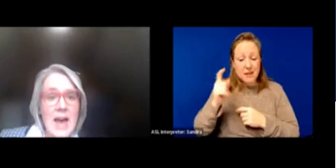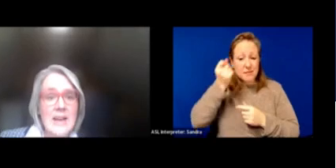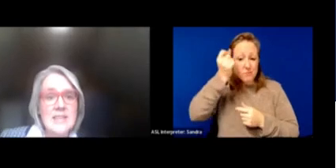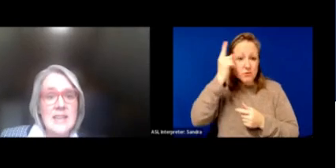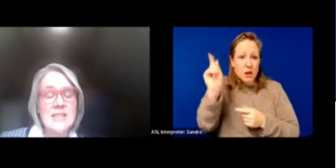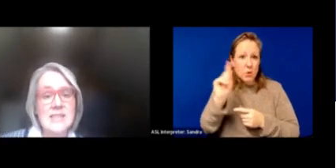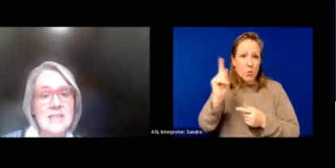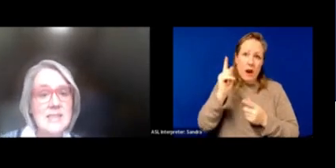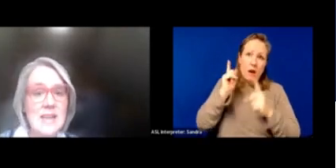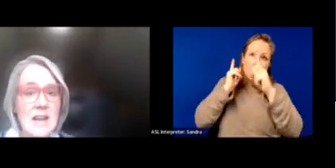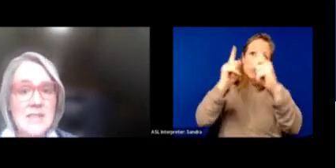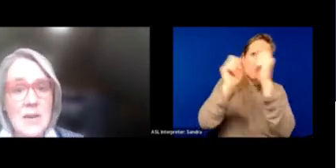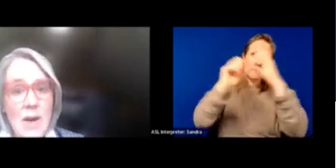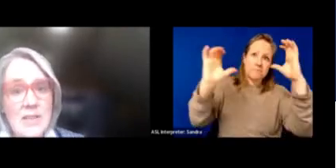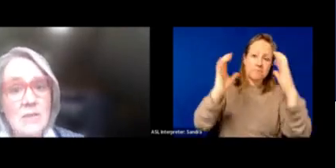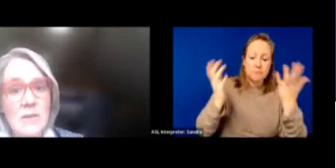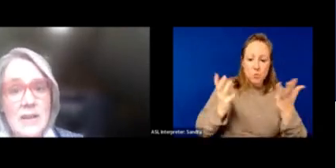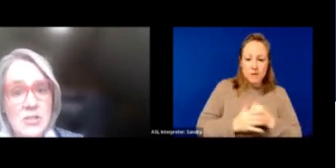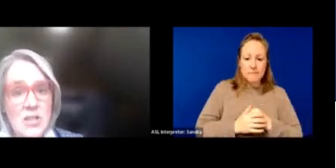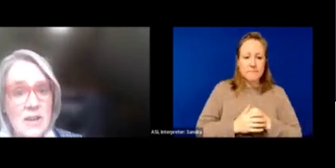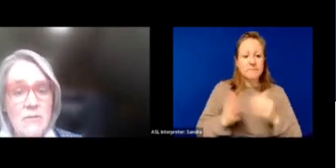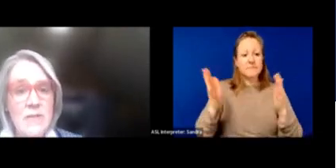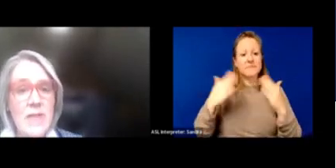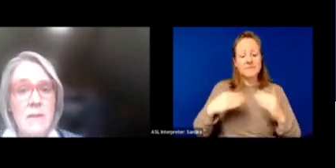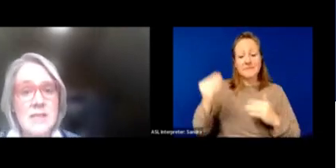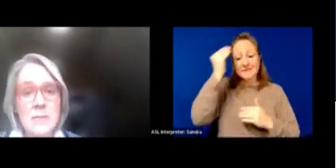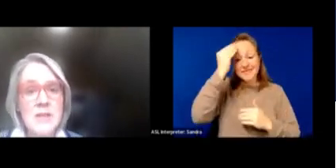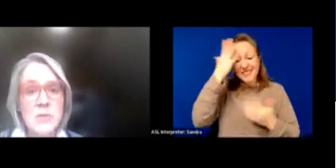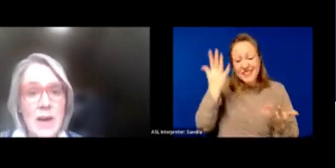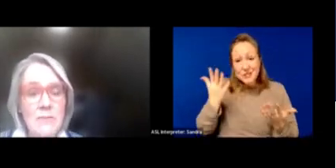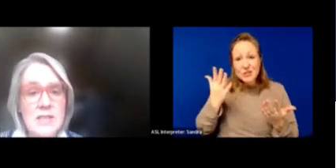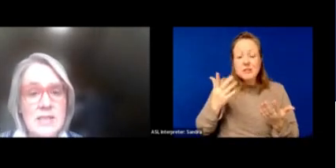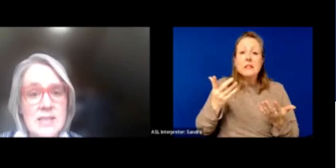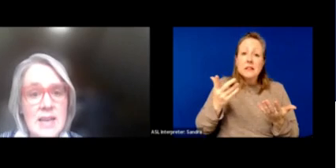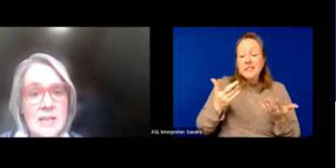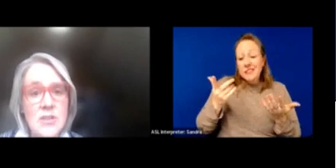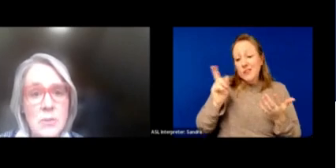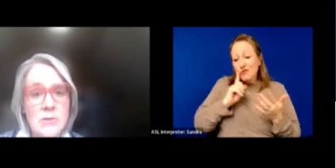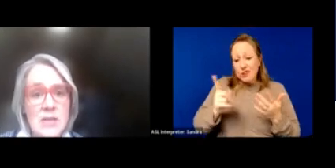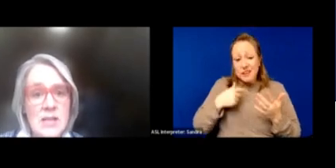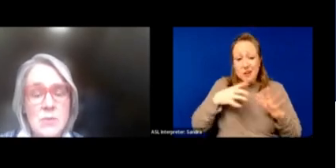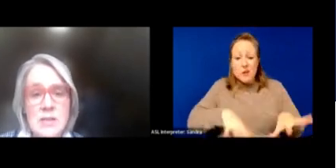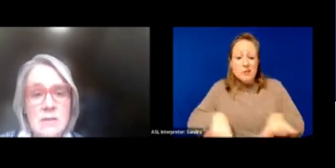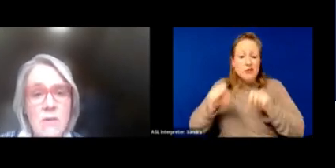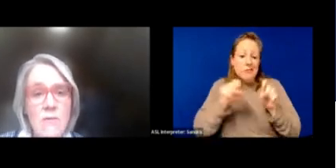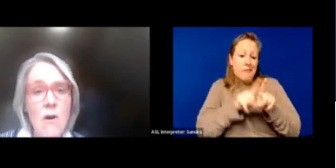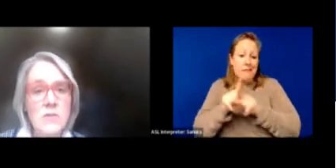That it's a statewide initiative. That was the best way for Tennessee to approach this was to involve all